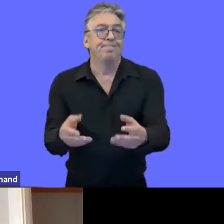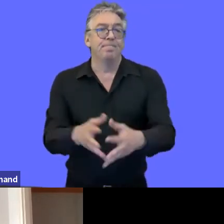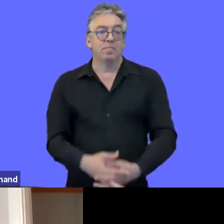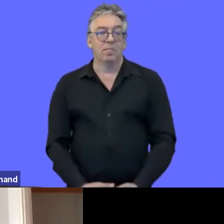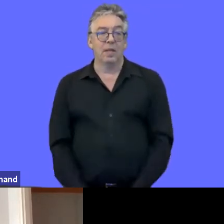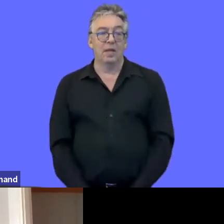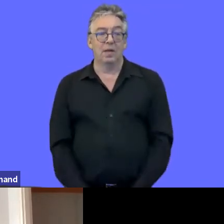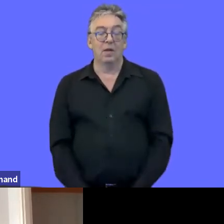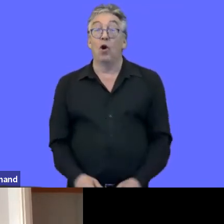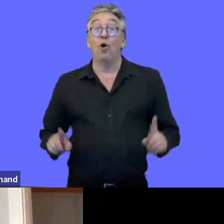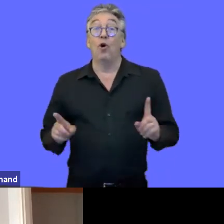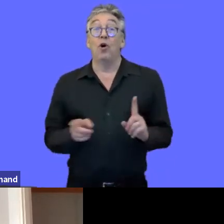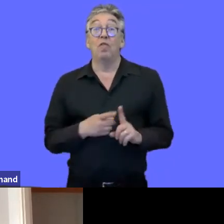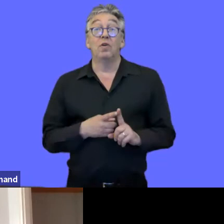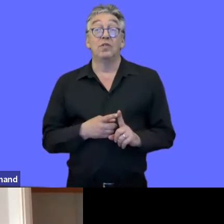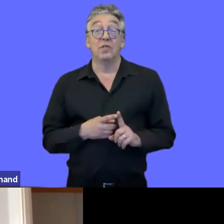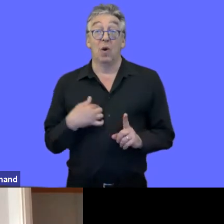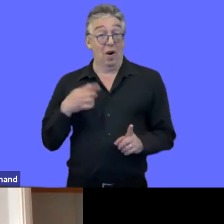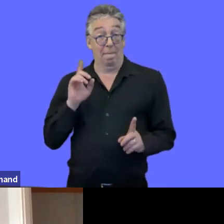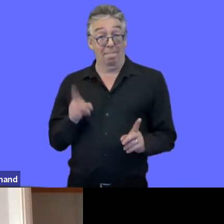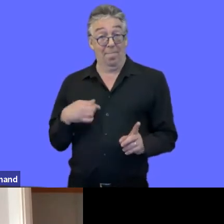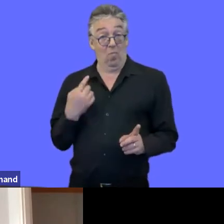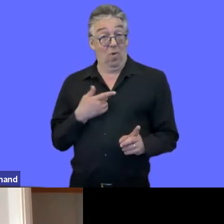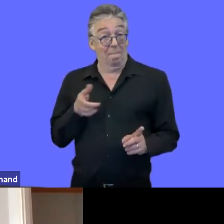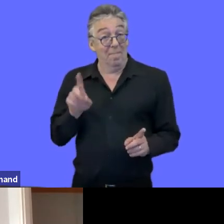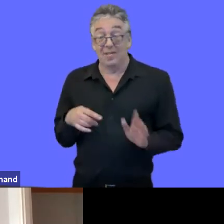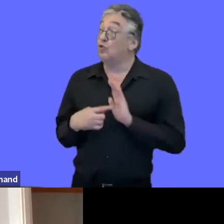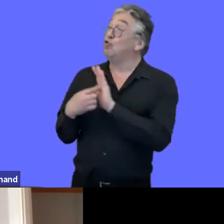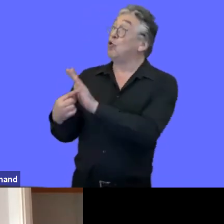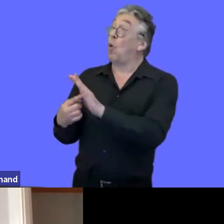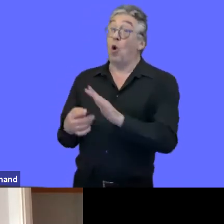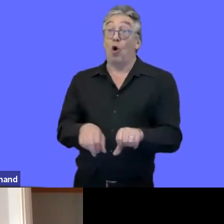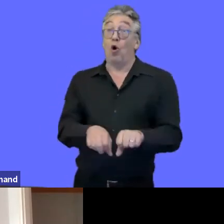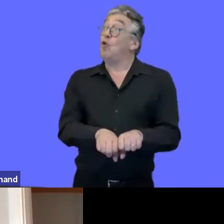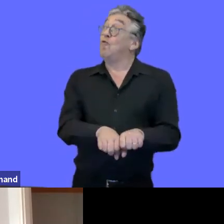Firstly we needed to reliably prove the violations were grave and systematic